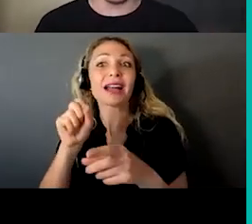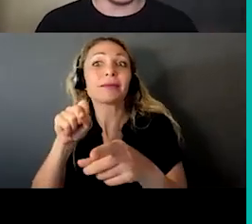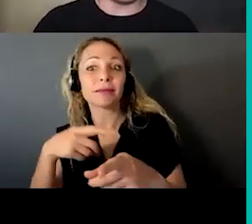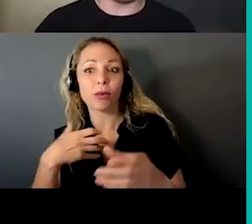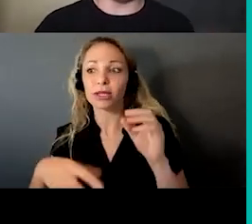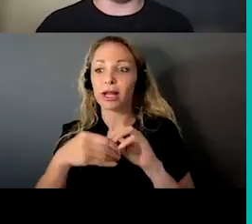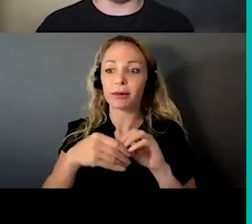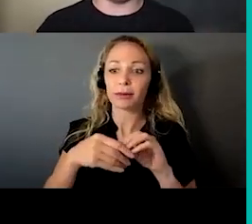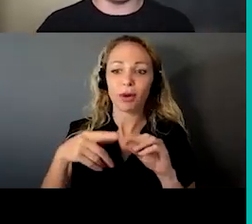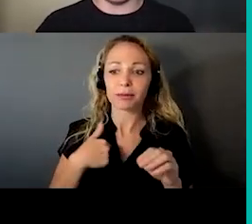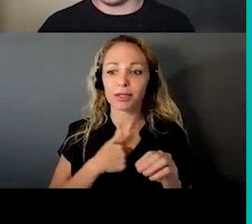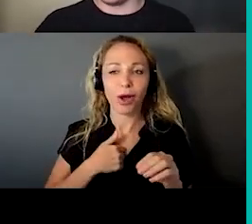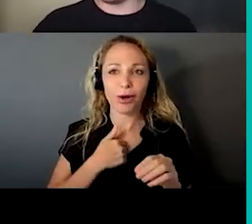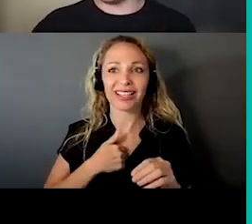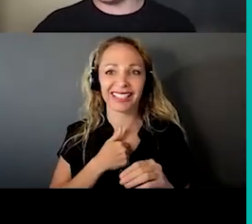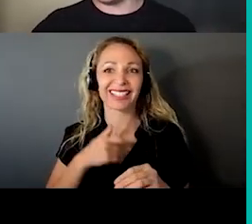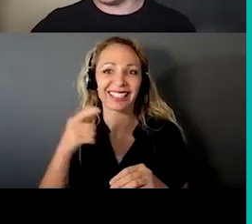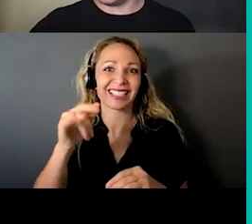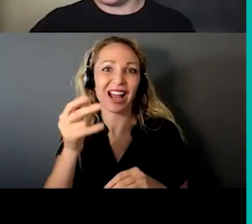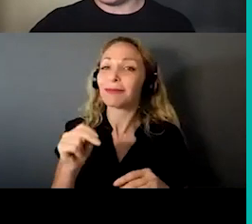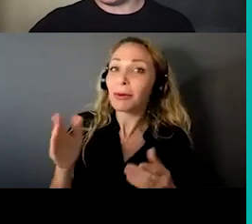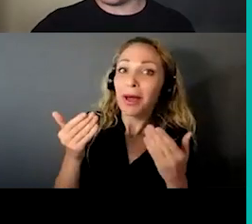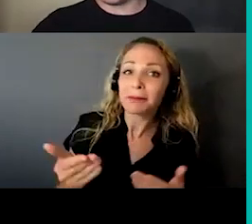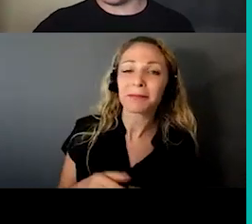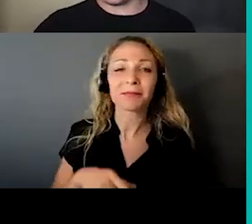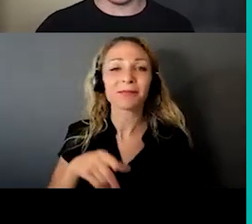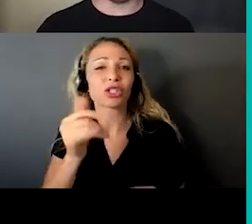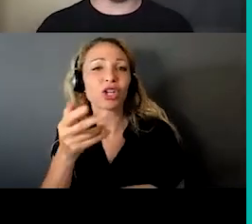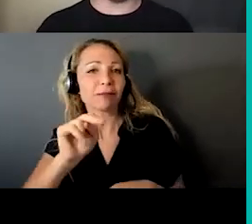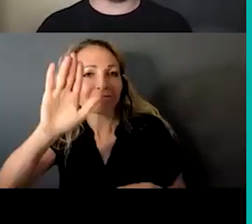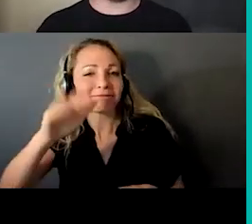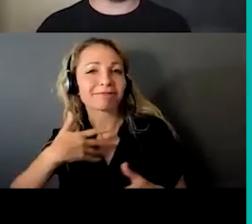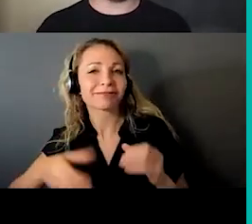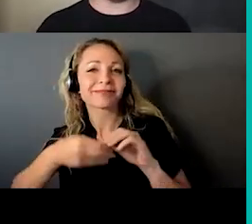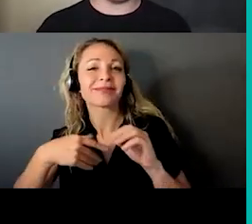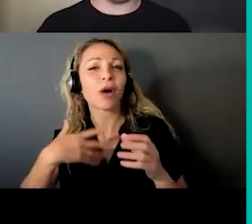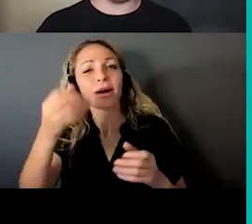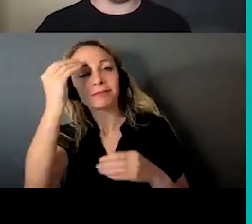I ALSO WANTED TO NOTE THAT COMMA SEPARATED ARRAY TRICK